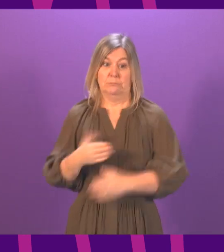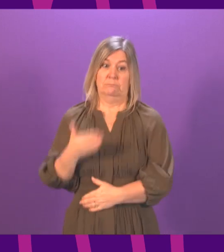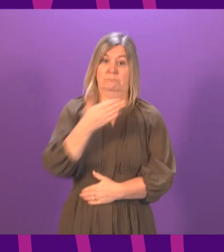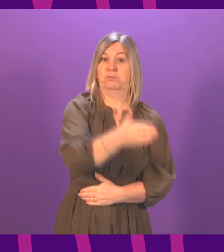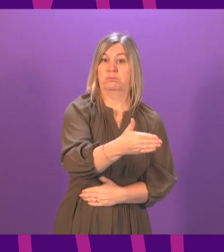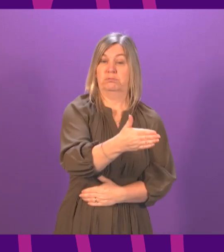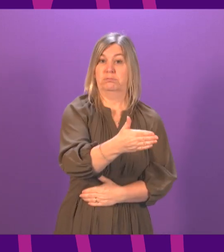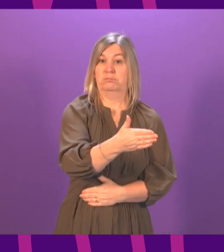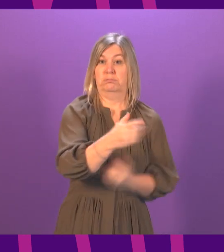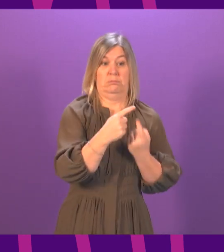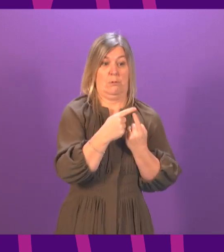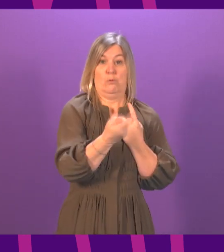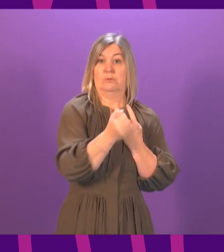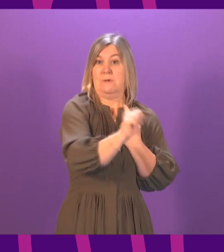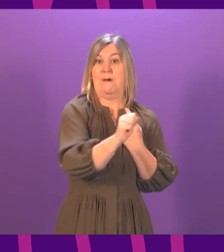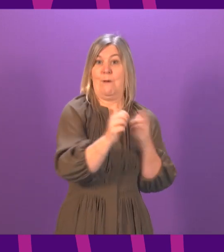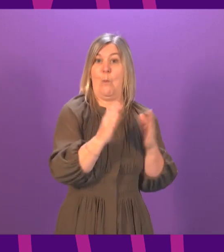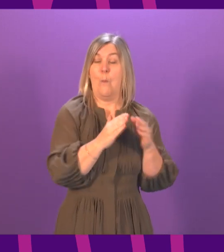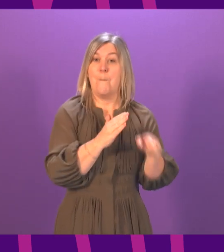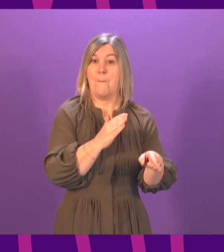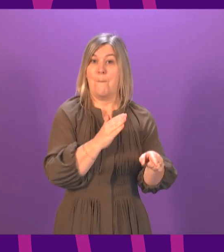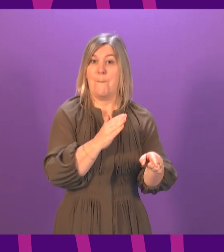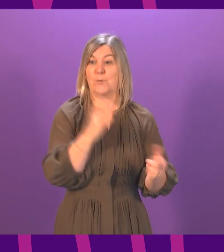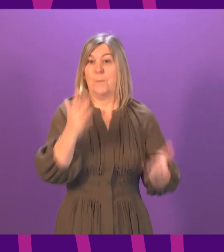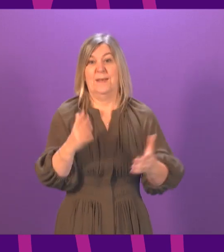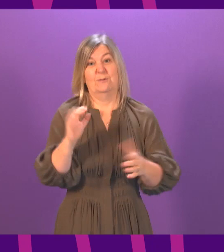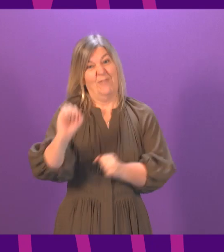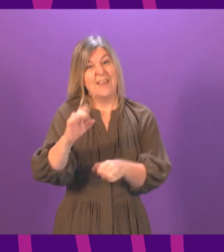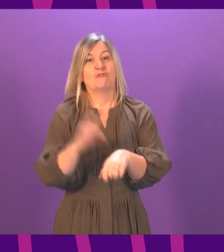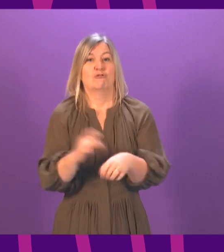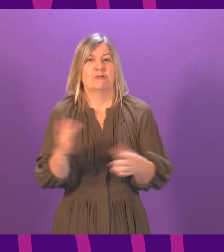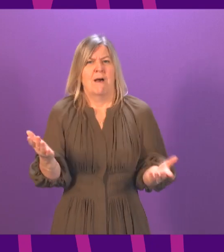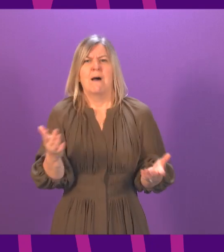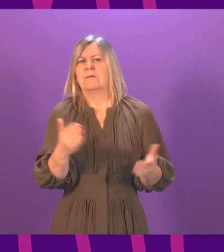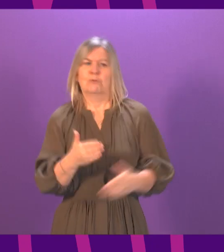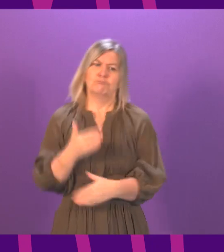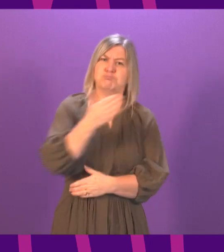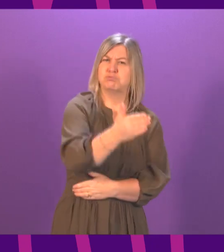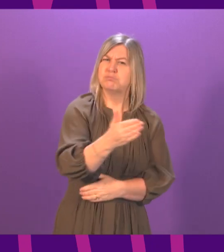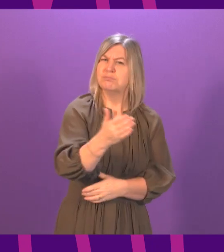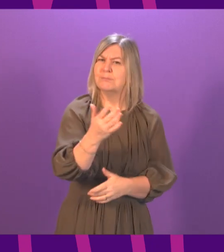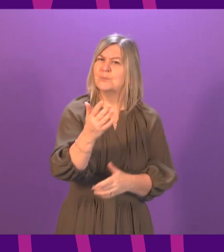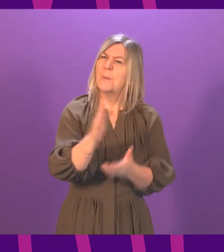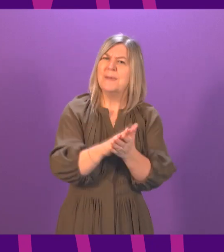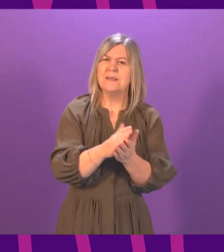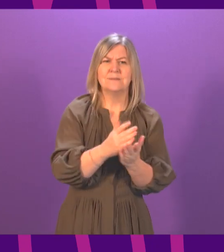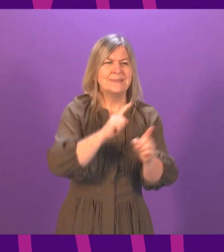their home than their GP practice is. This is the mixed approach that we are taking—and rightly so.